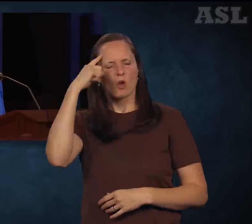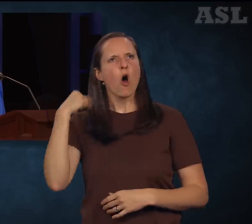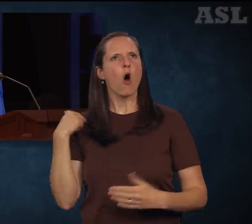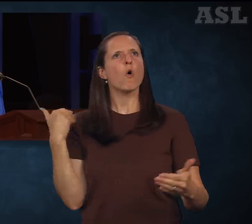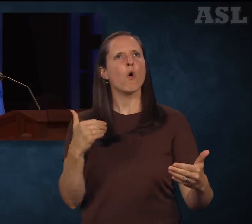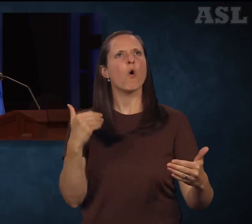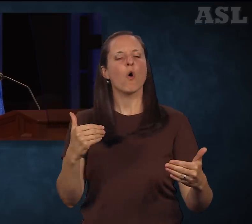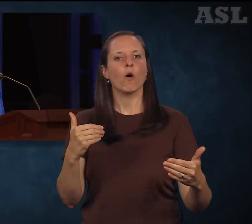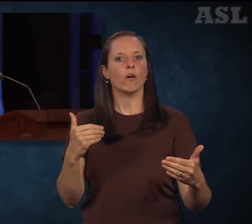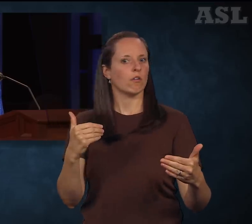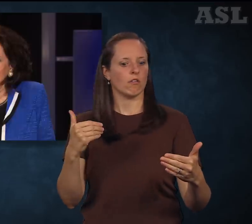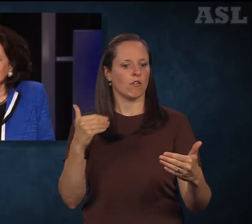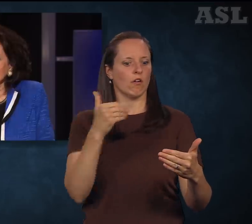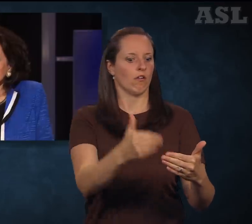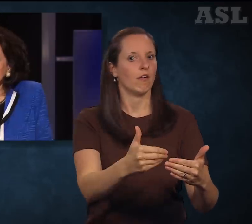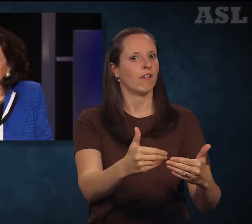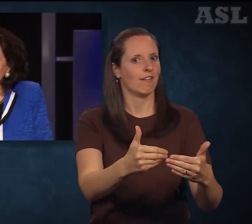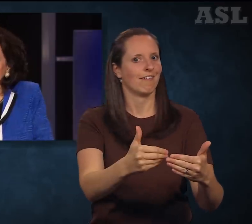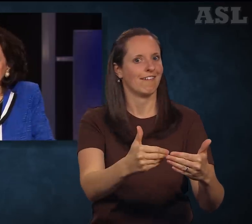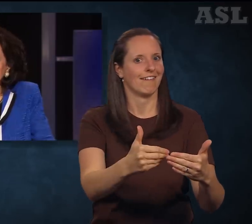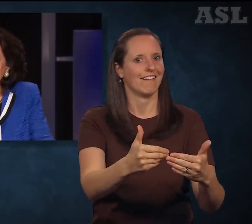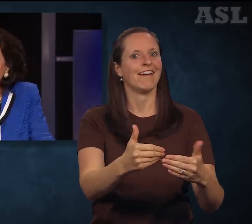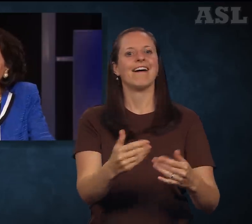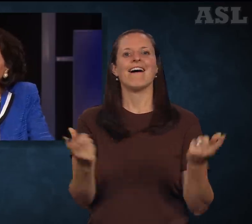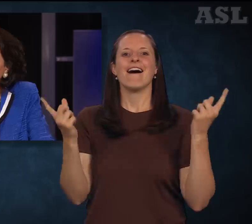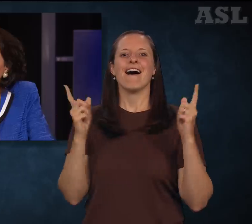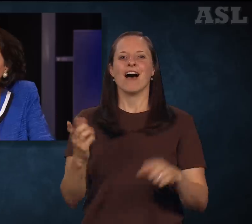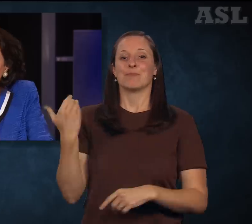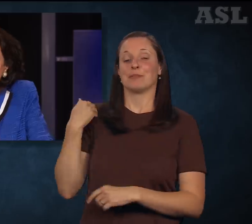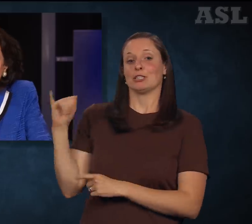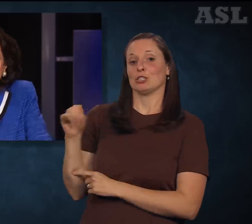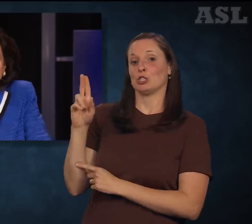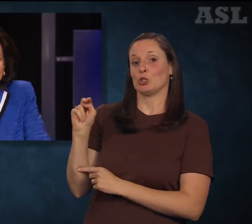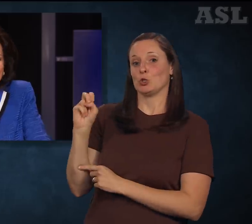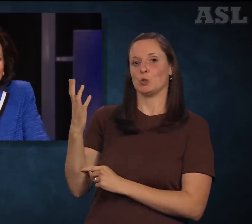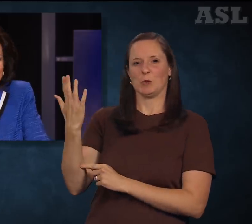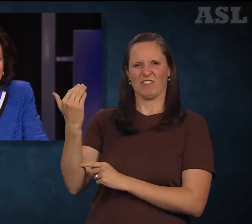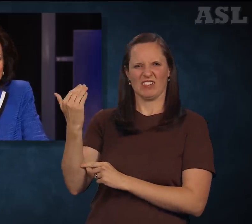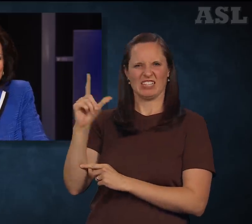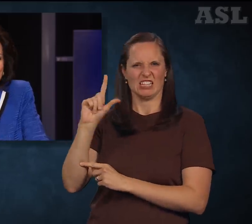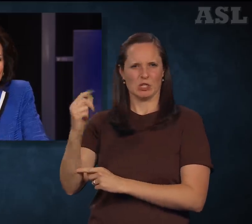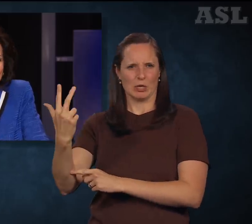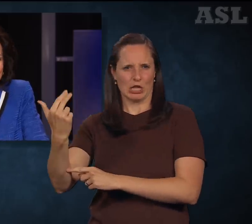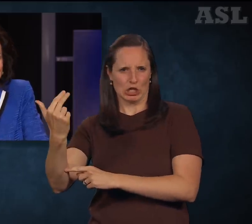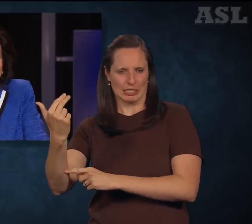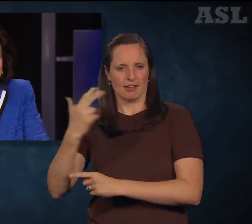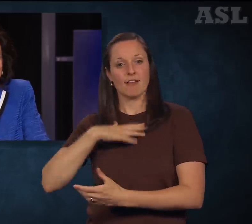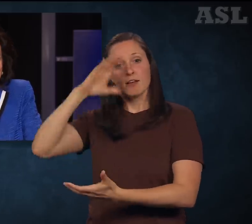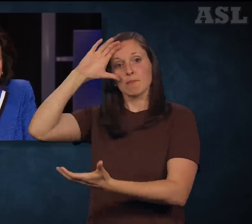MORE "LATTER" THAN WE HAVE EVER IMAGINED.